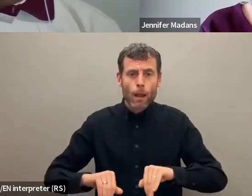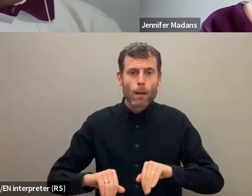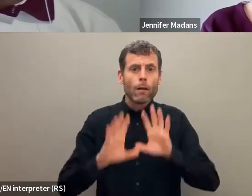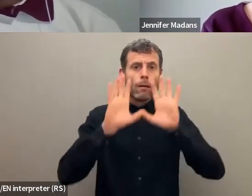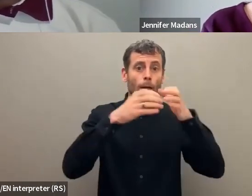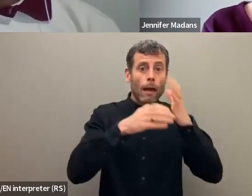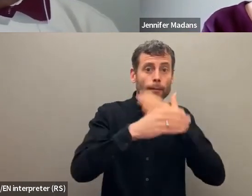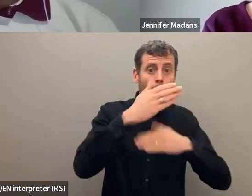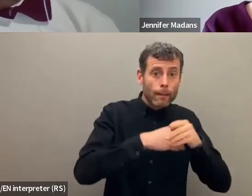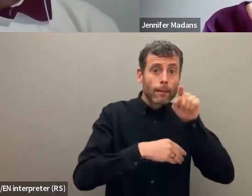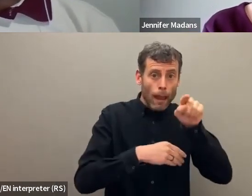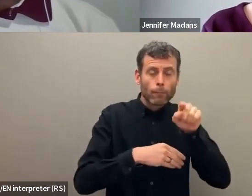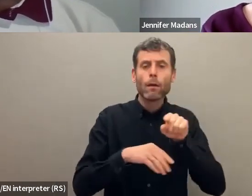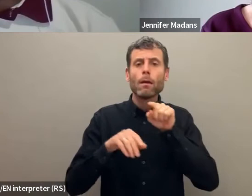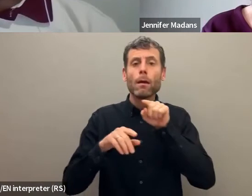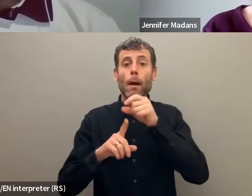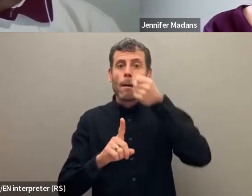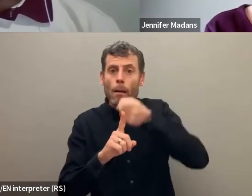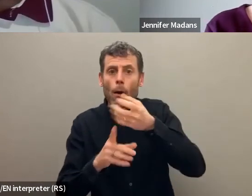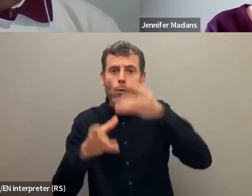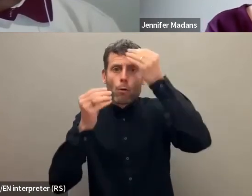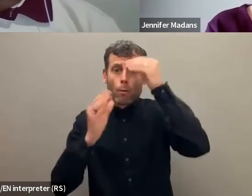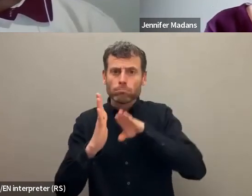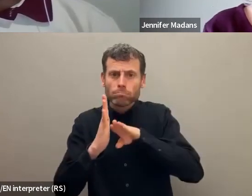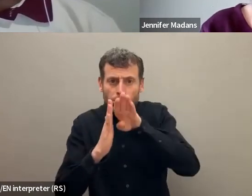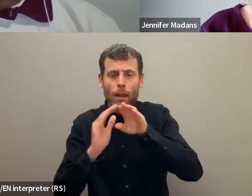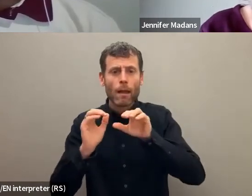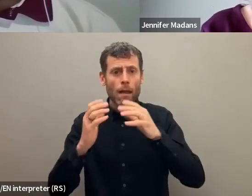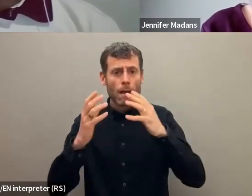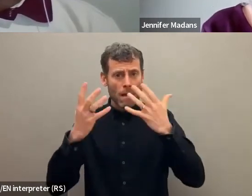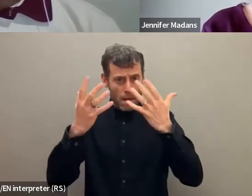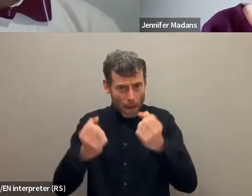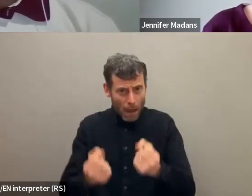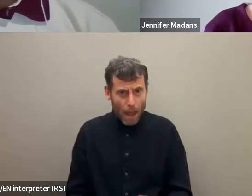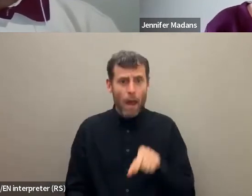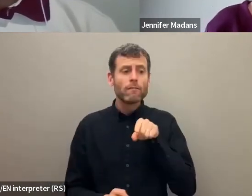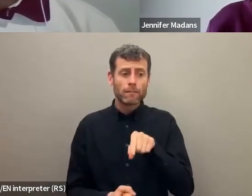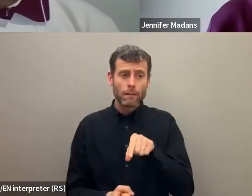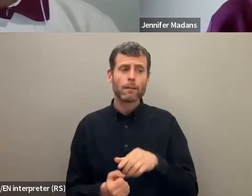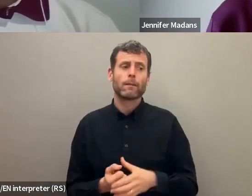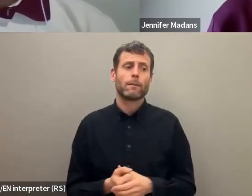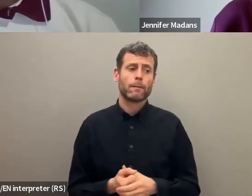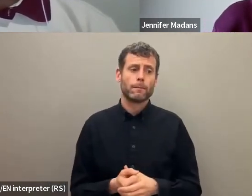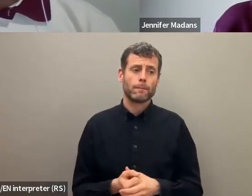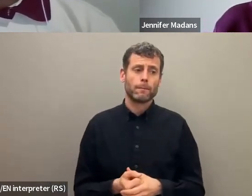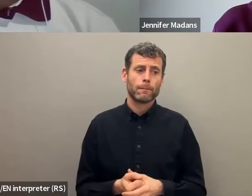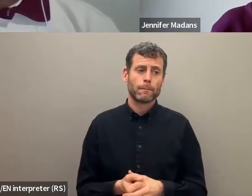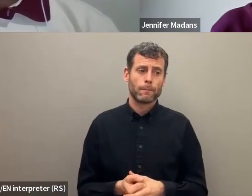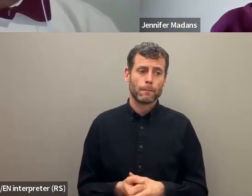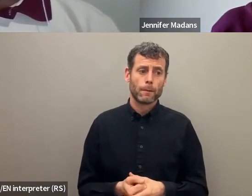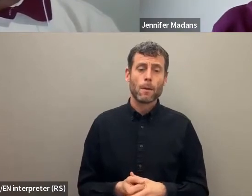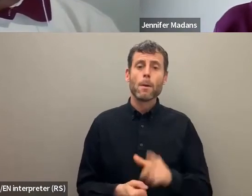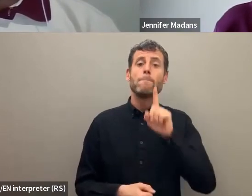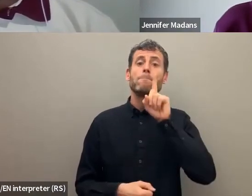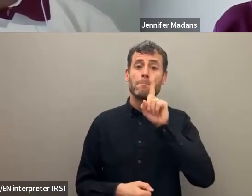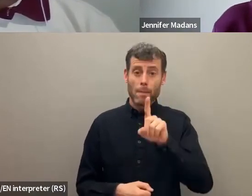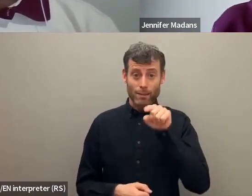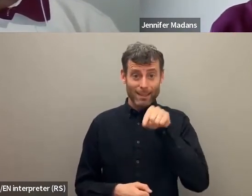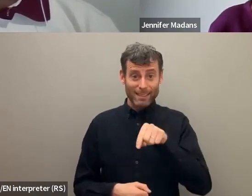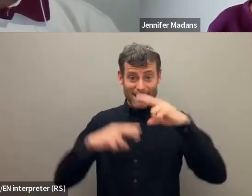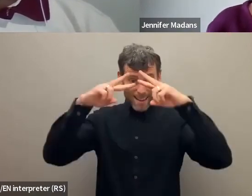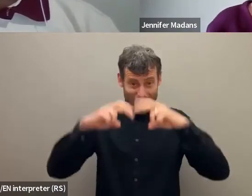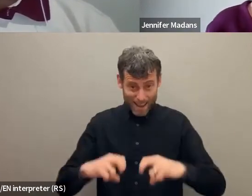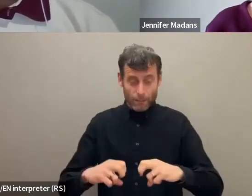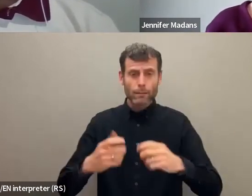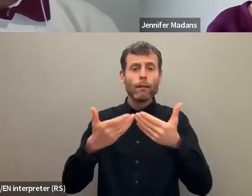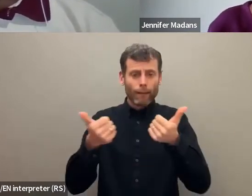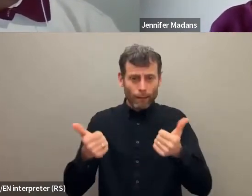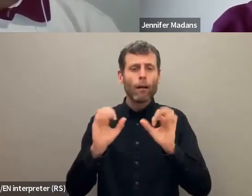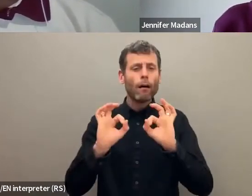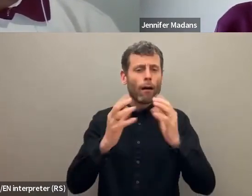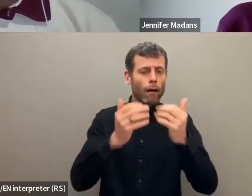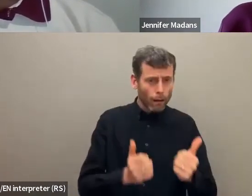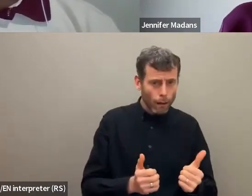Jennifer Madans: and get the same quality of data surveys can include many more questions than consensuses and as Eric mentioned a disability survey will give you much more and better data than a census can.